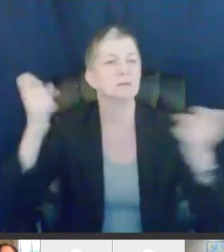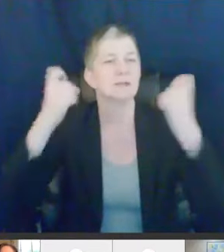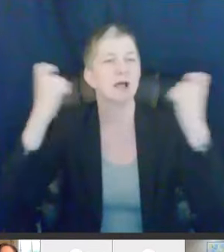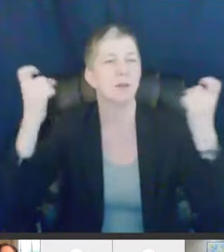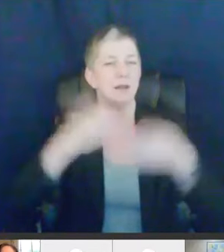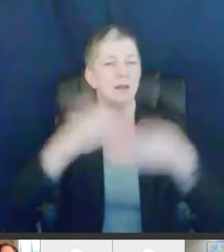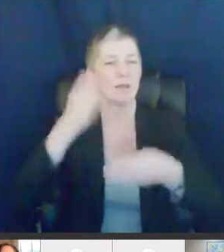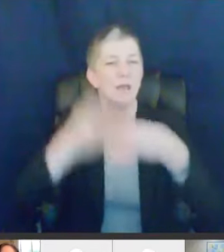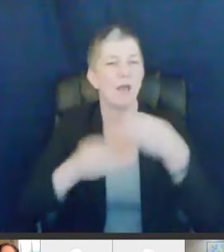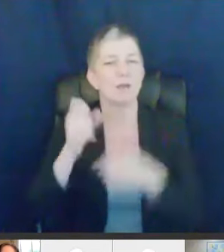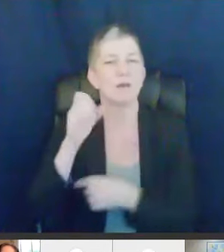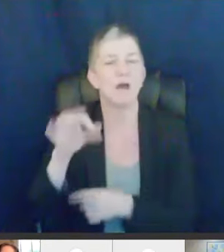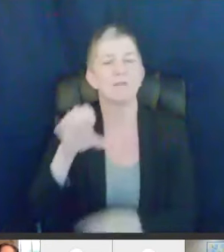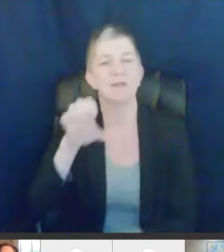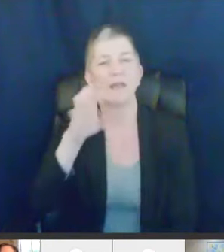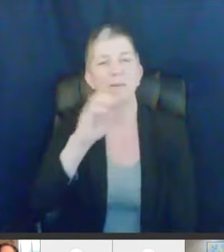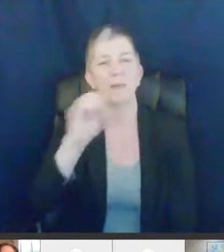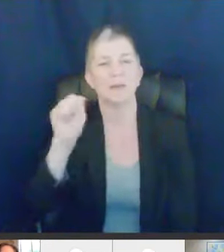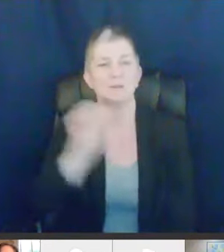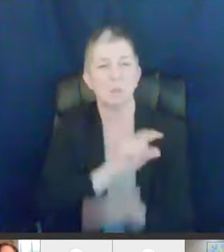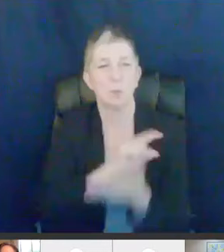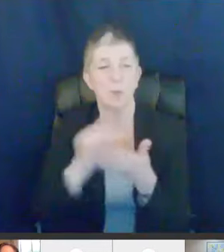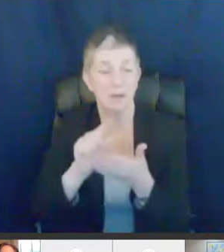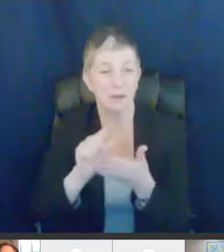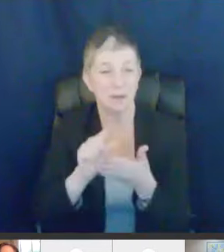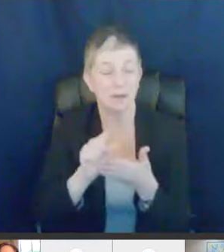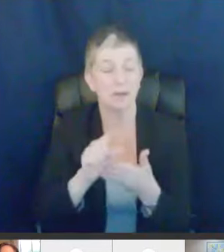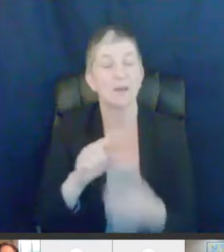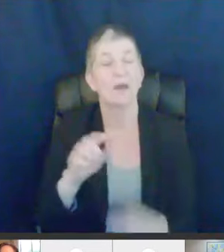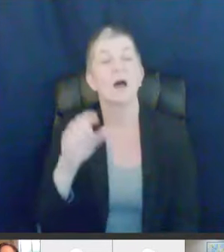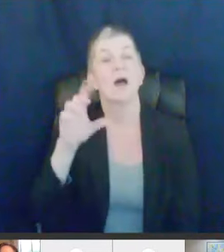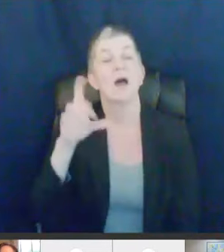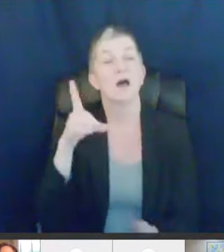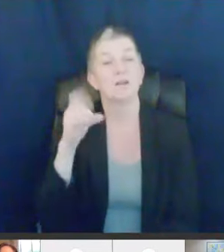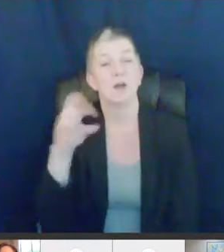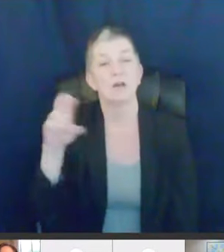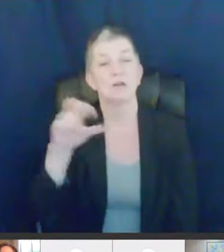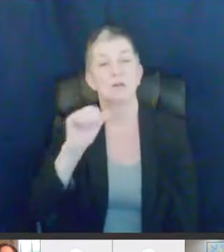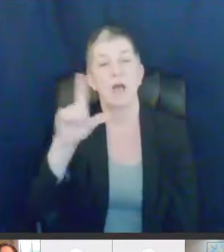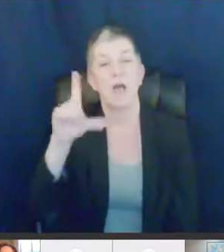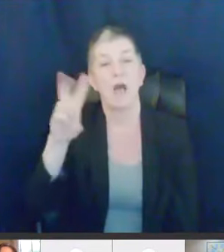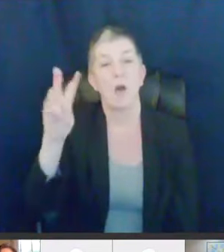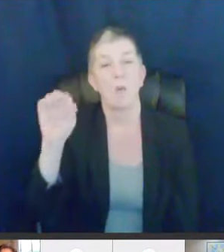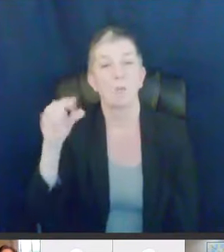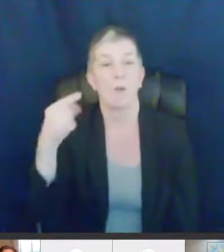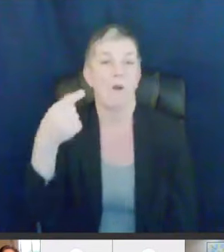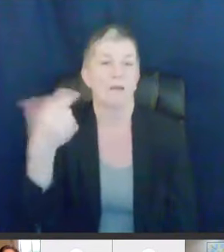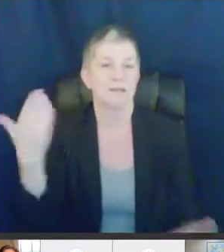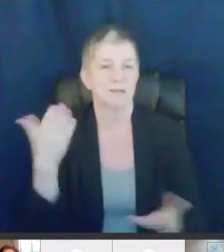EMS Week and Dr. Al Wang is here to join us to talk about that Thank You